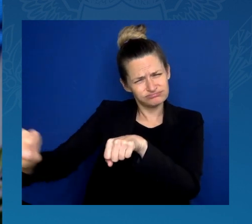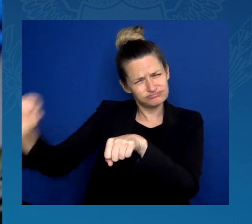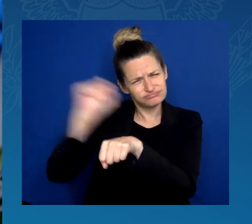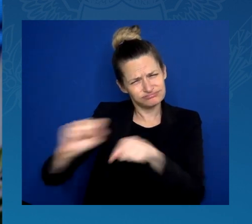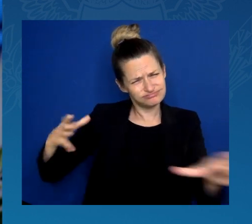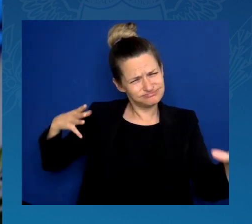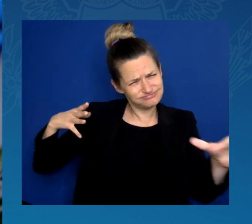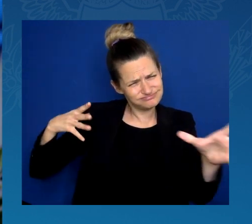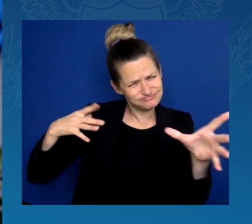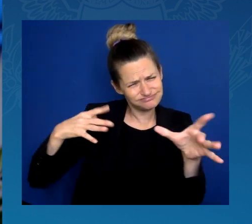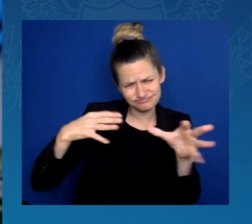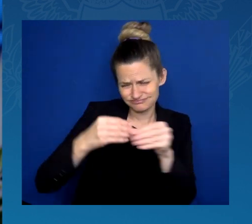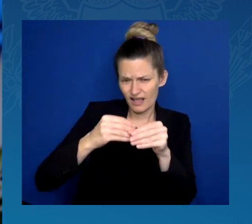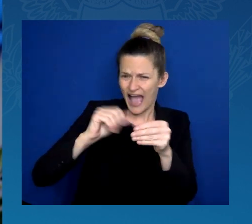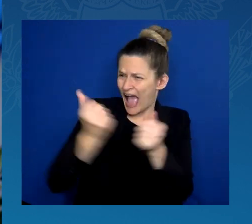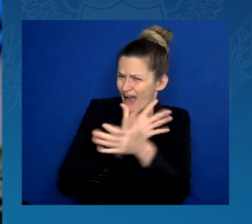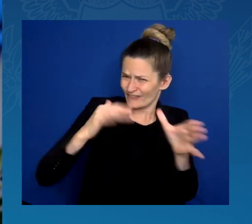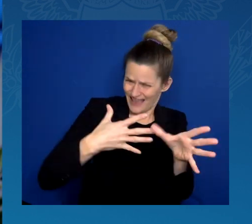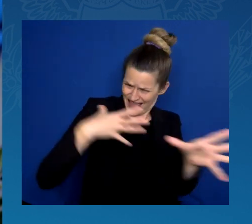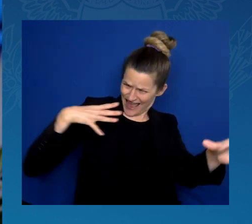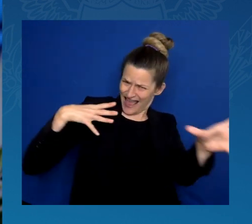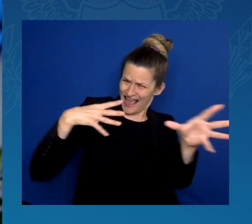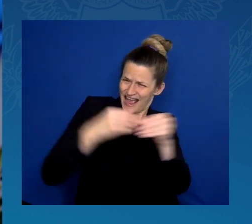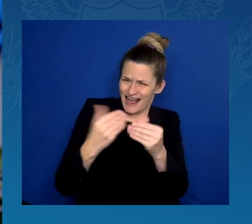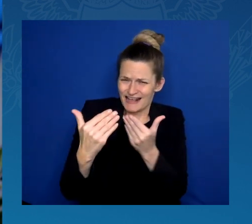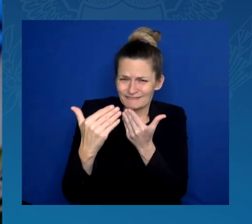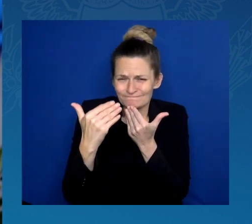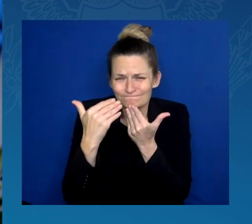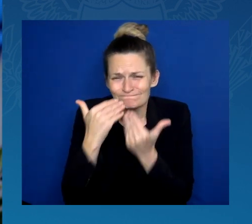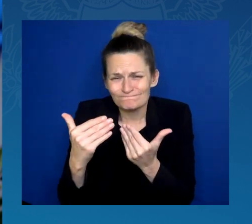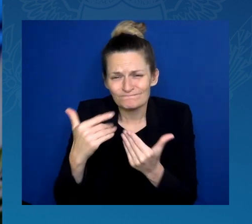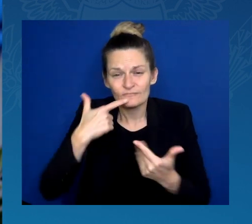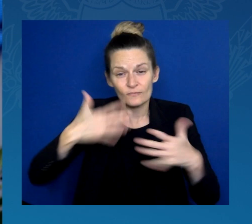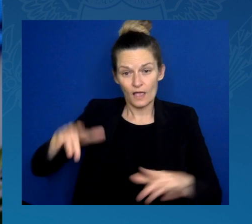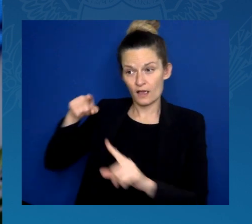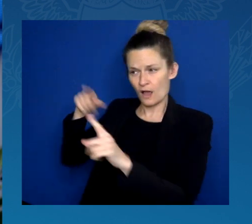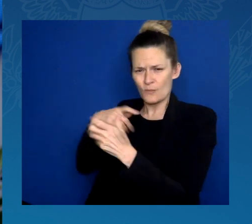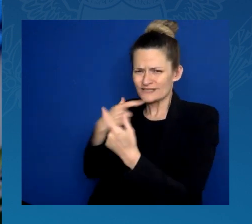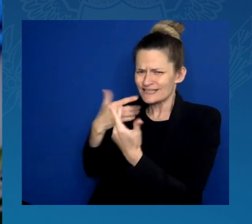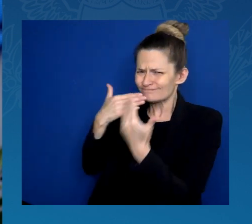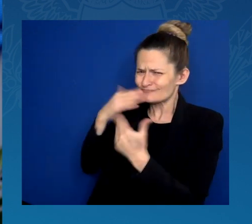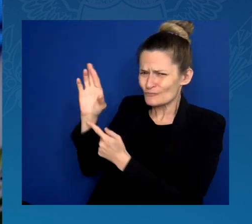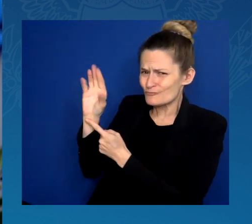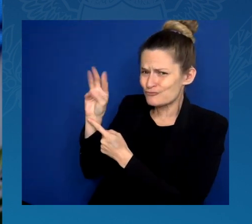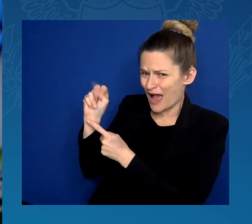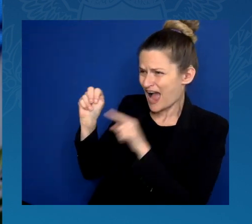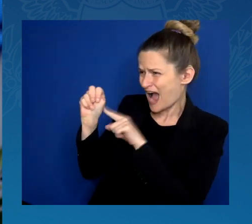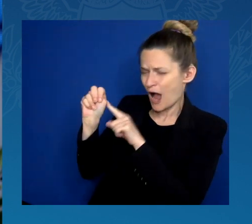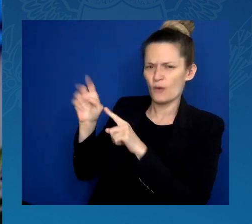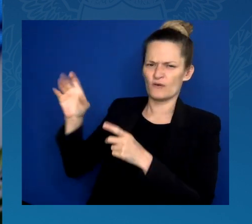Roxanne Brown, for that introduction and -- and the work we've all been doing together. Mariana, it is so good to see you again.